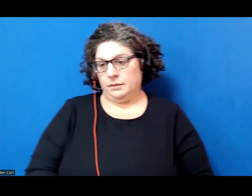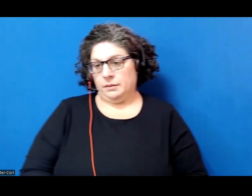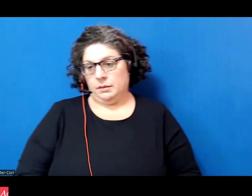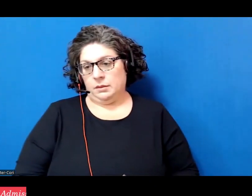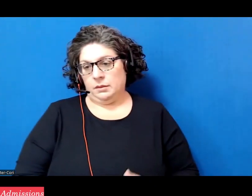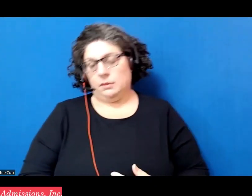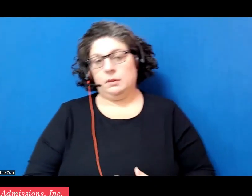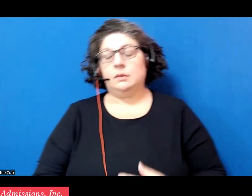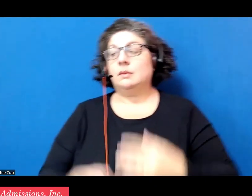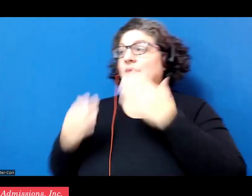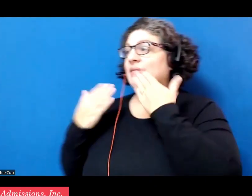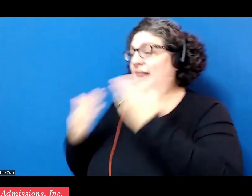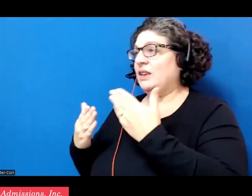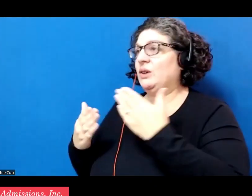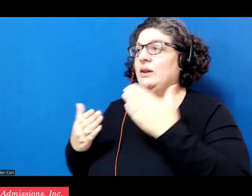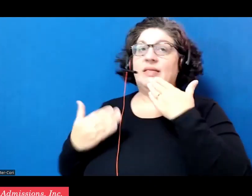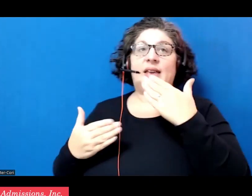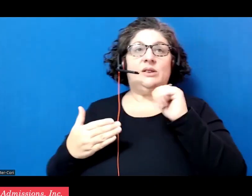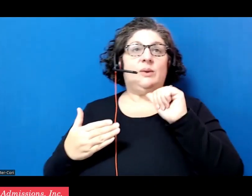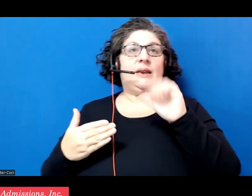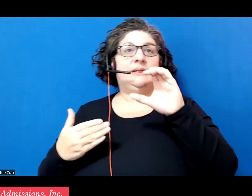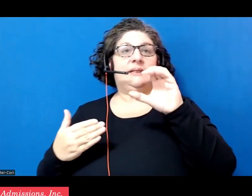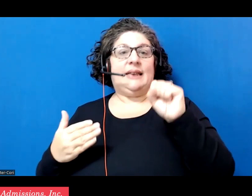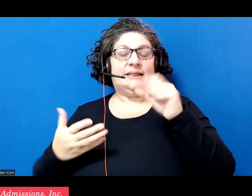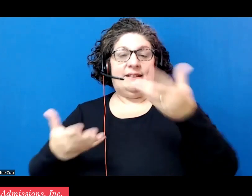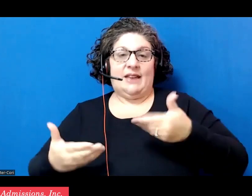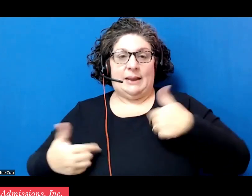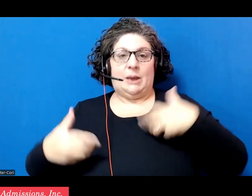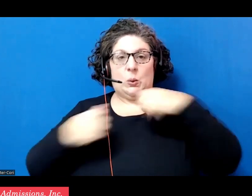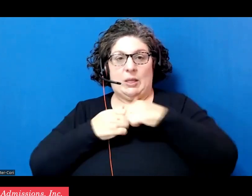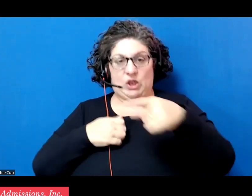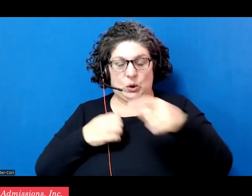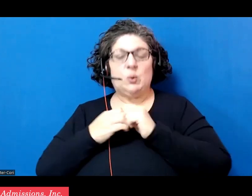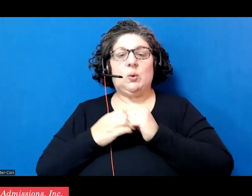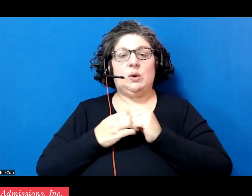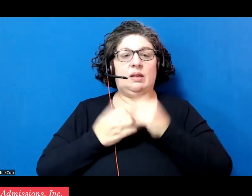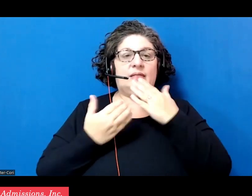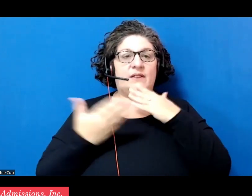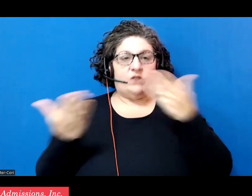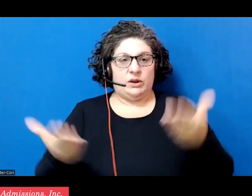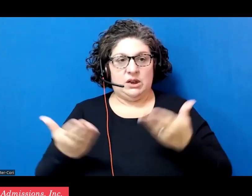And thanks to ACS for inviting me to be with you. And thanks for being here.